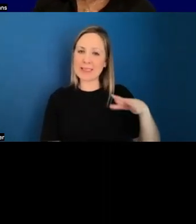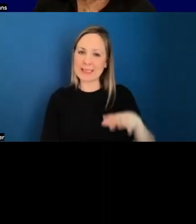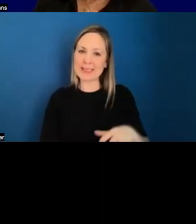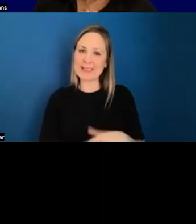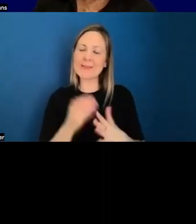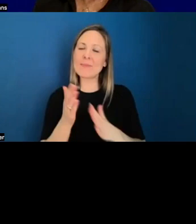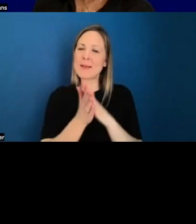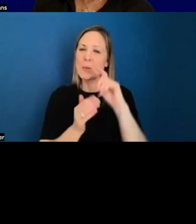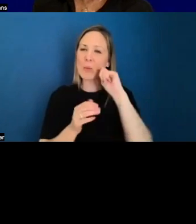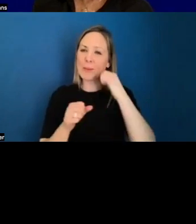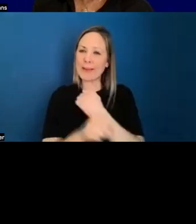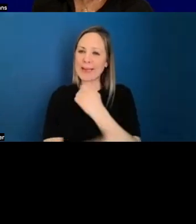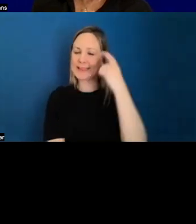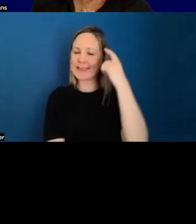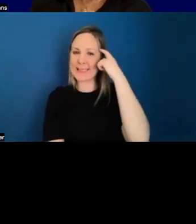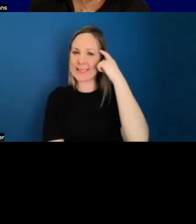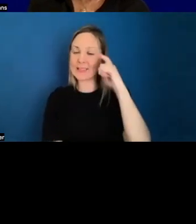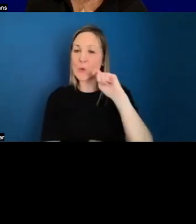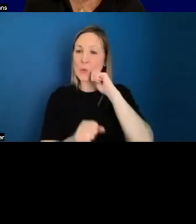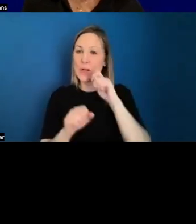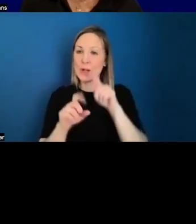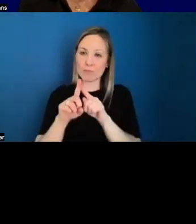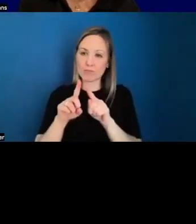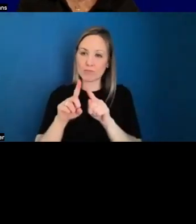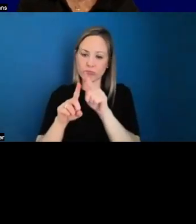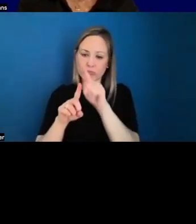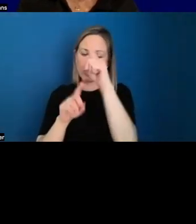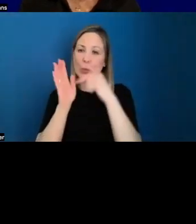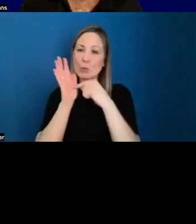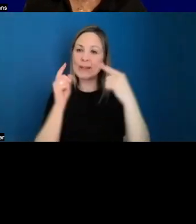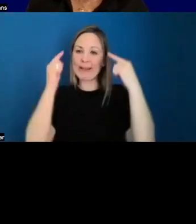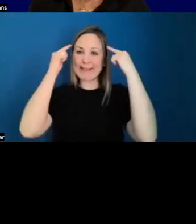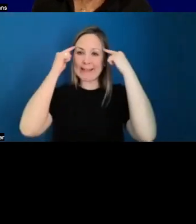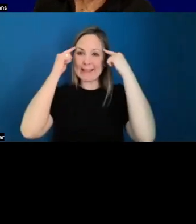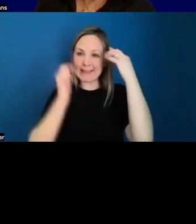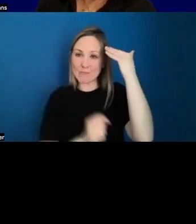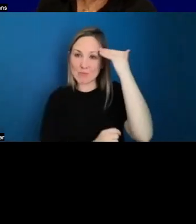is going to be sent up to the thinking brains and then the brain is going to be able to use